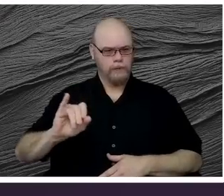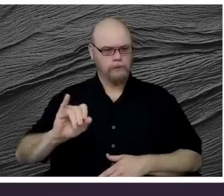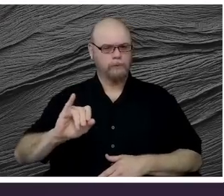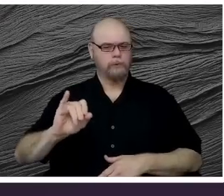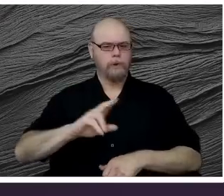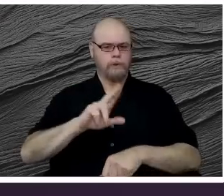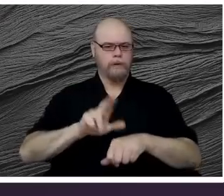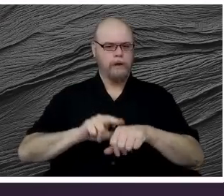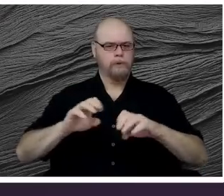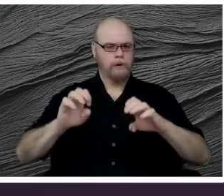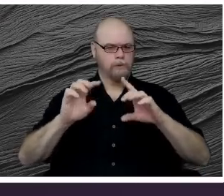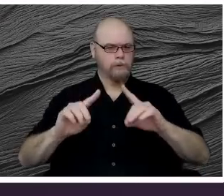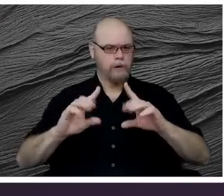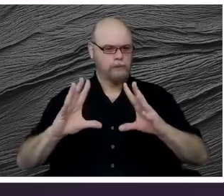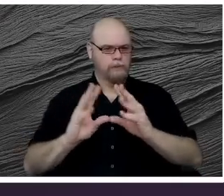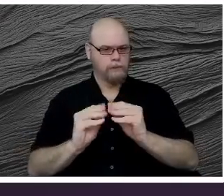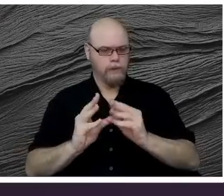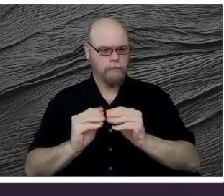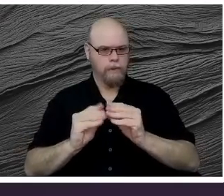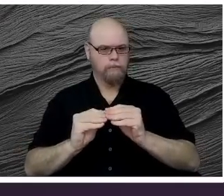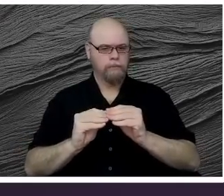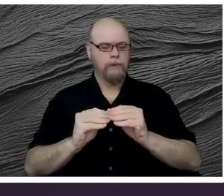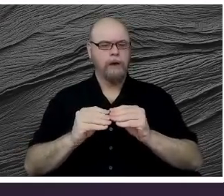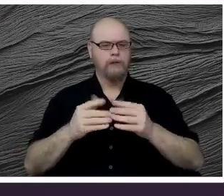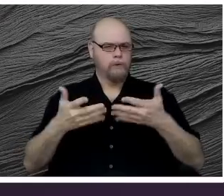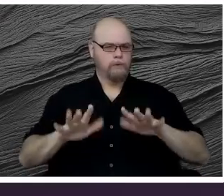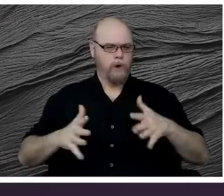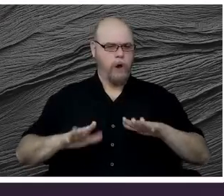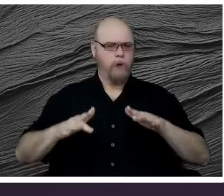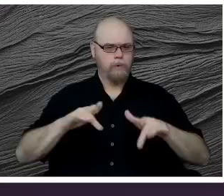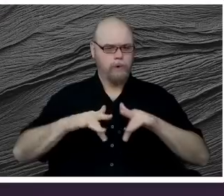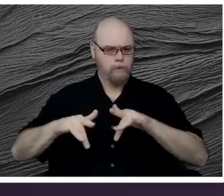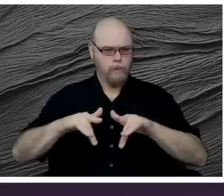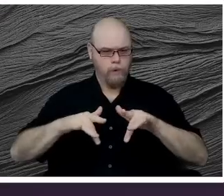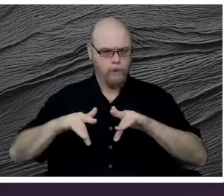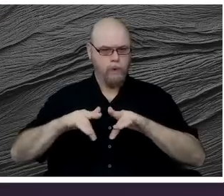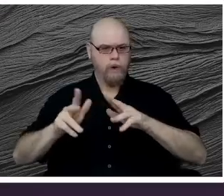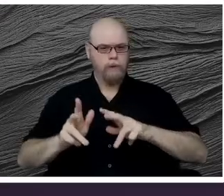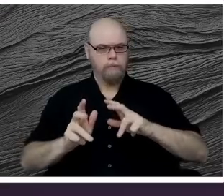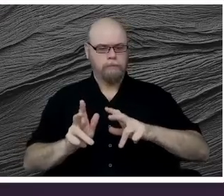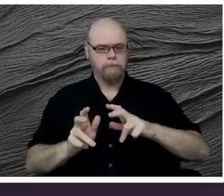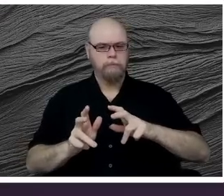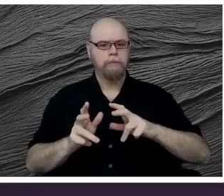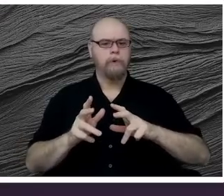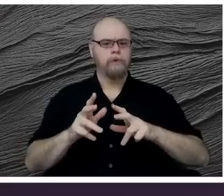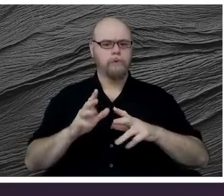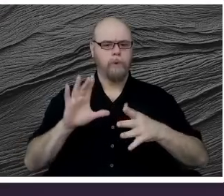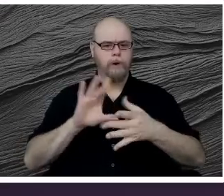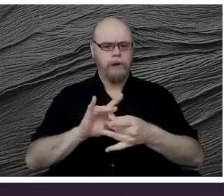opportunity to connect with education resources and initiatives. The presentation is also part of